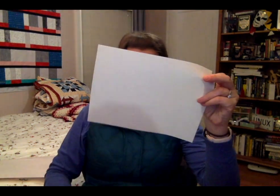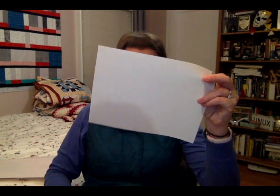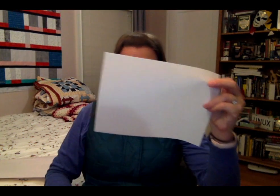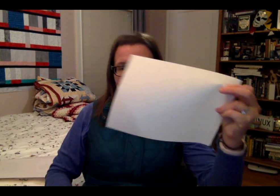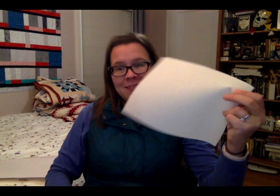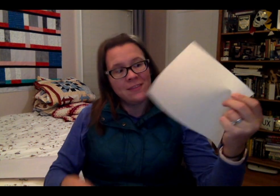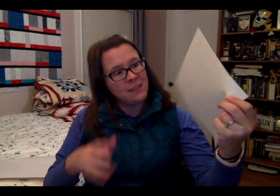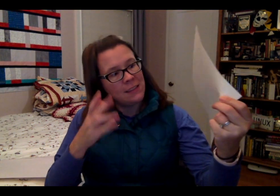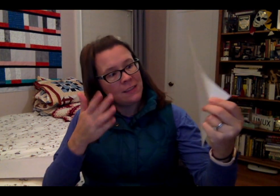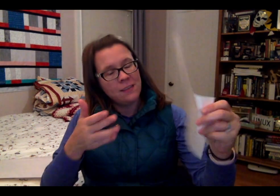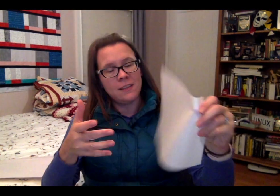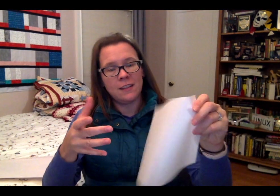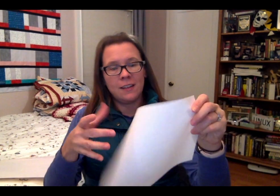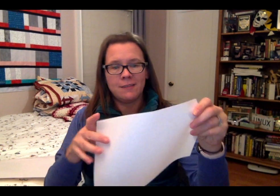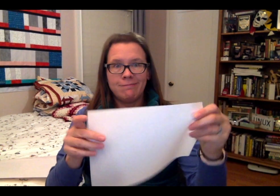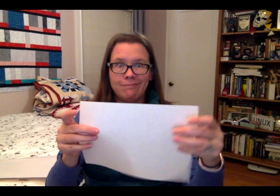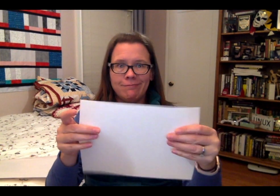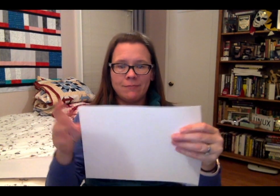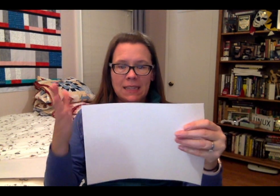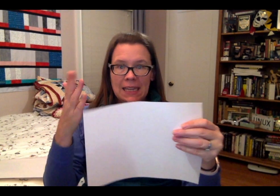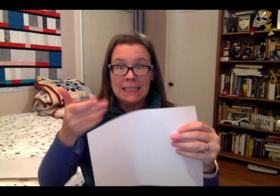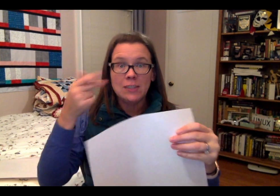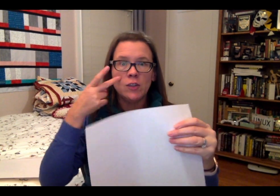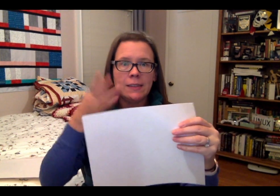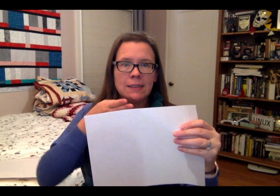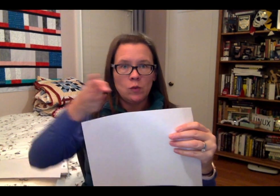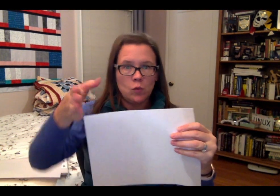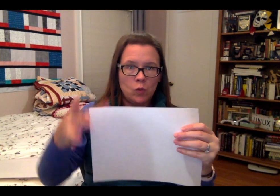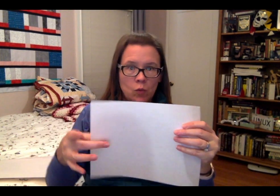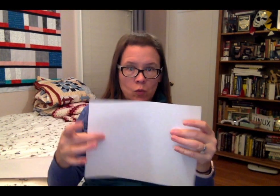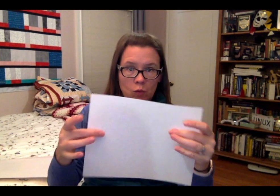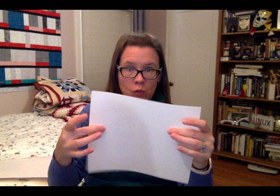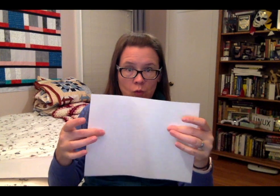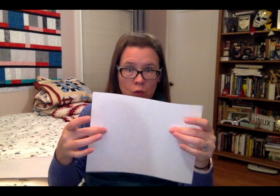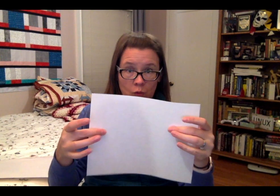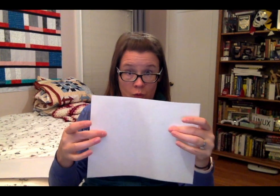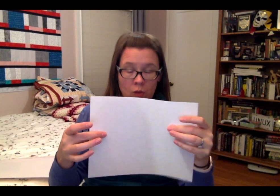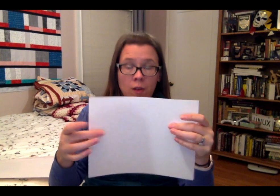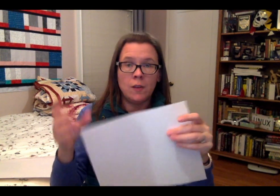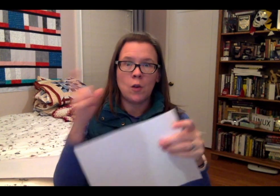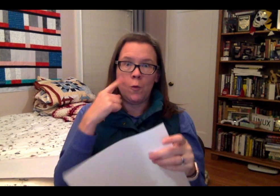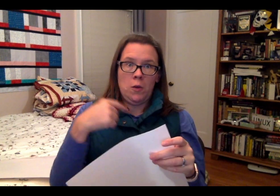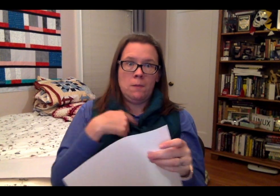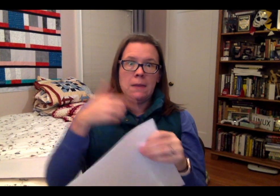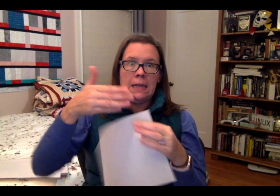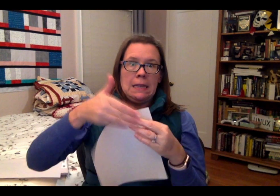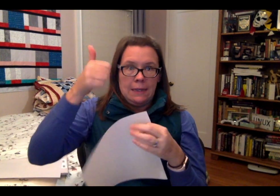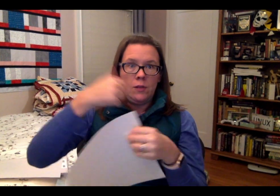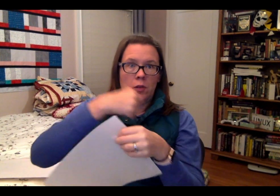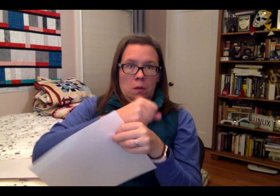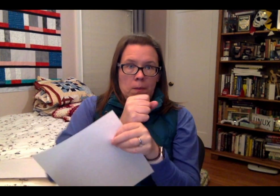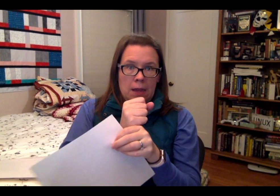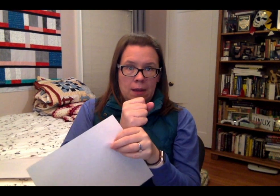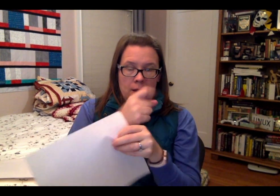It's a little hard to see, but it's much more transparent - especially once you have fabric